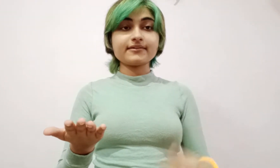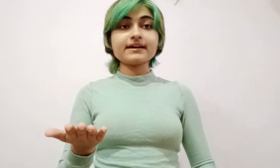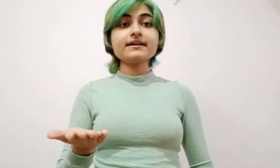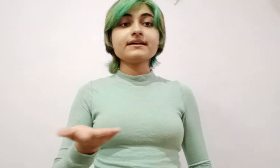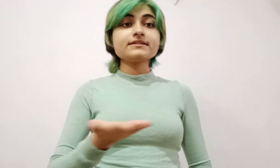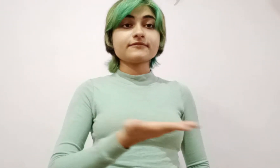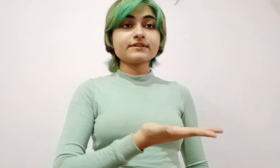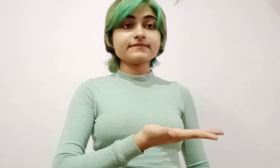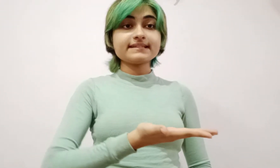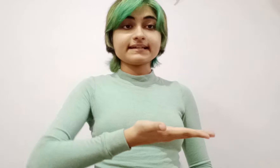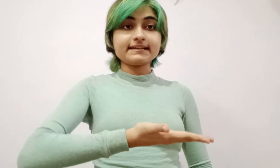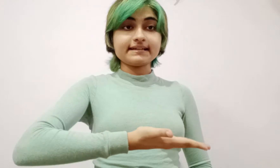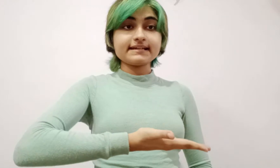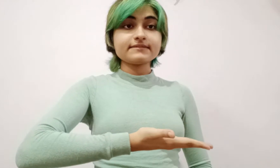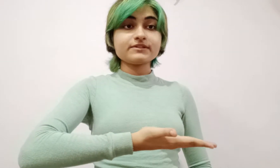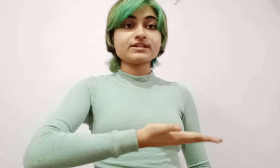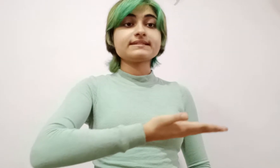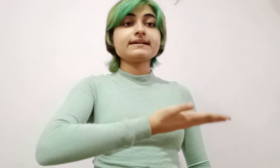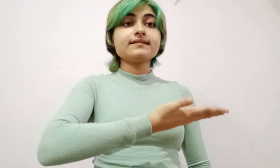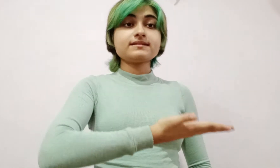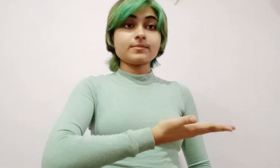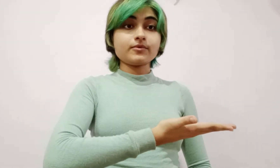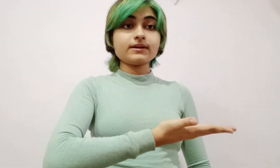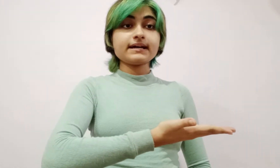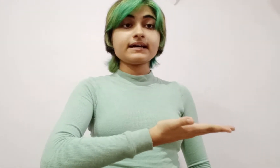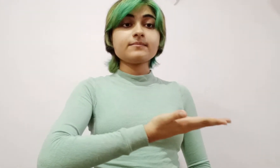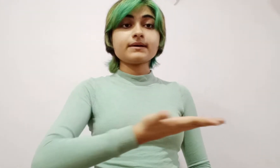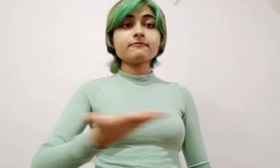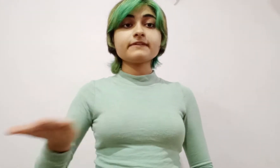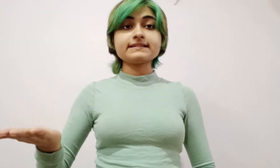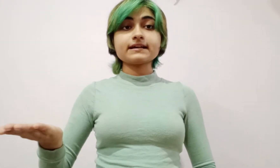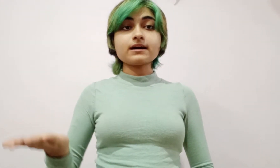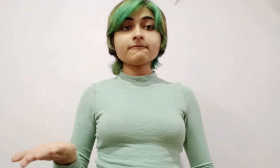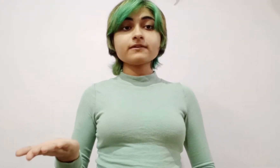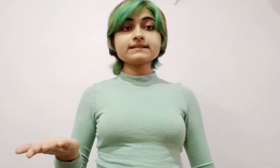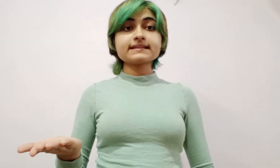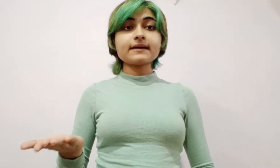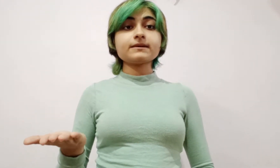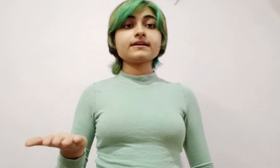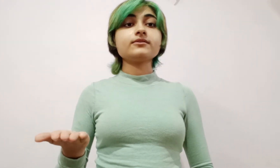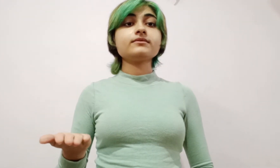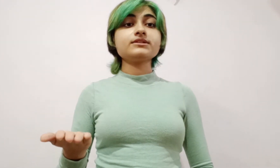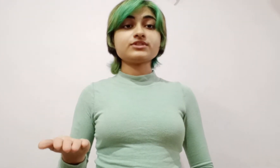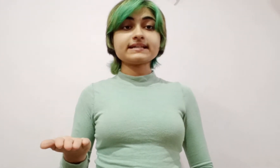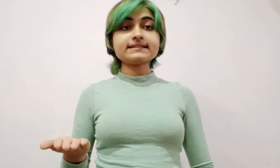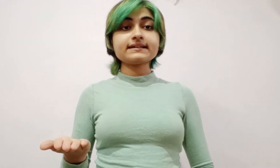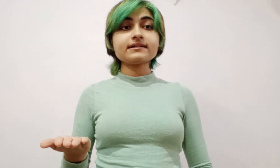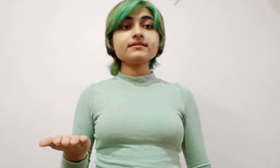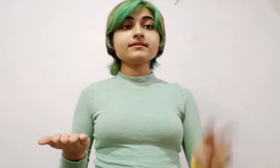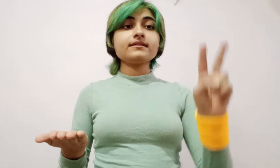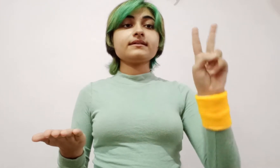Okay? So first we sign GRACE, which is support-hand, palm facing upward kept at lower chest area,